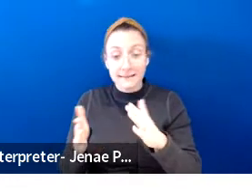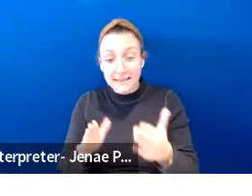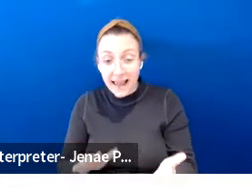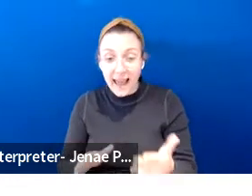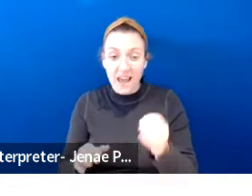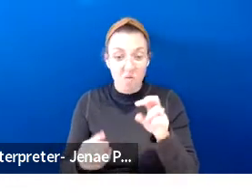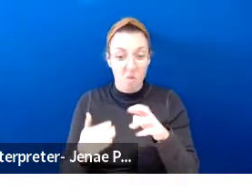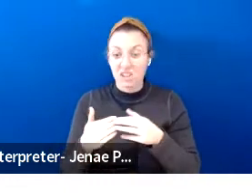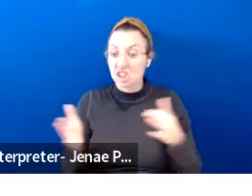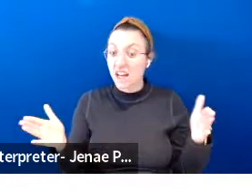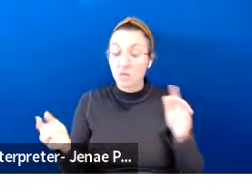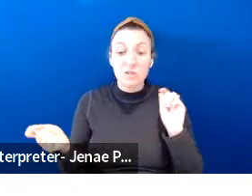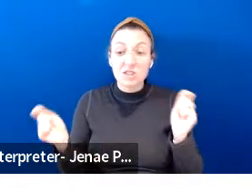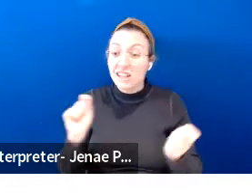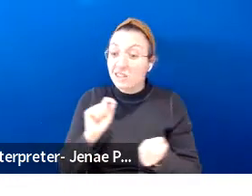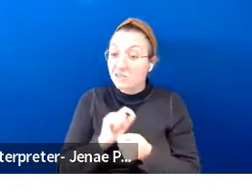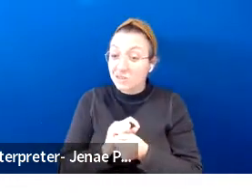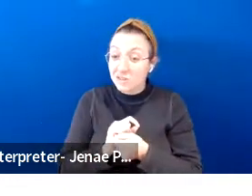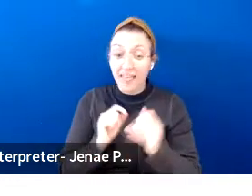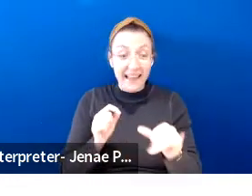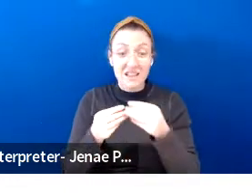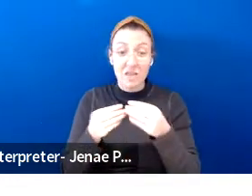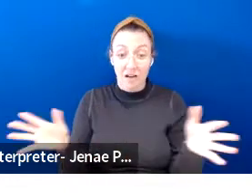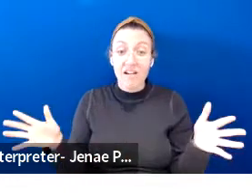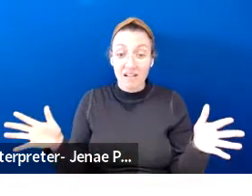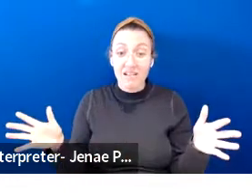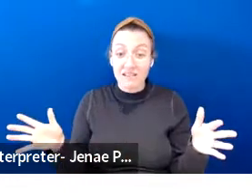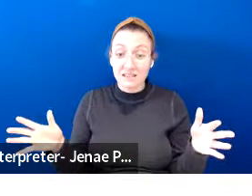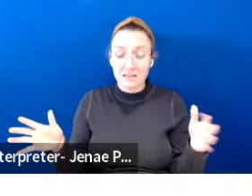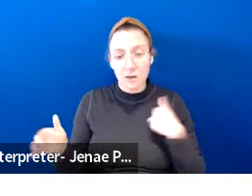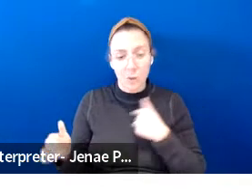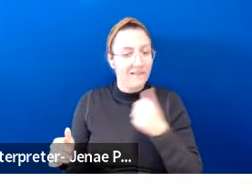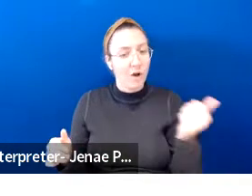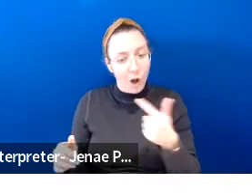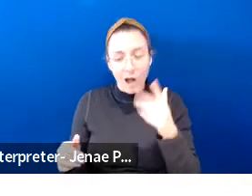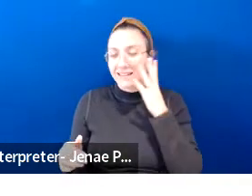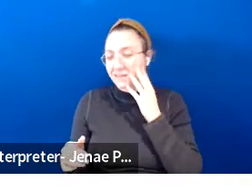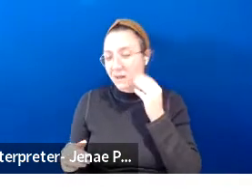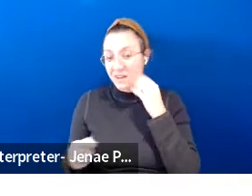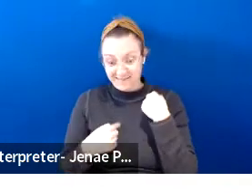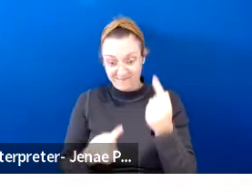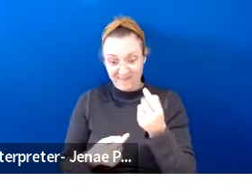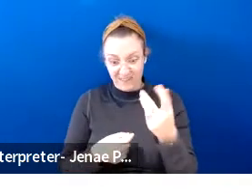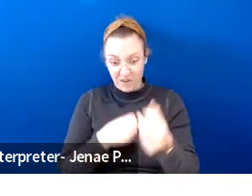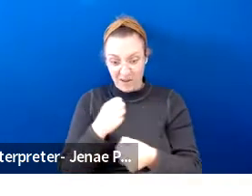And change is something that we've all experienced in the last couple of years with a pandemic